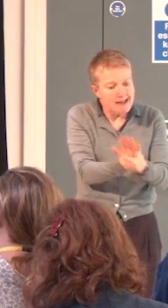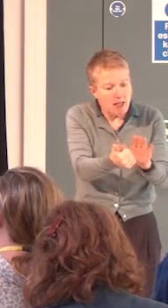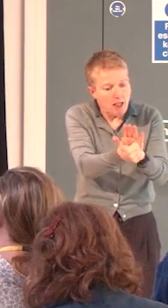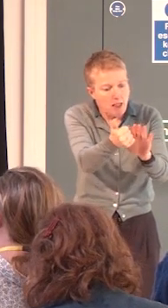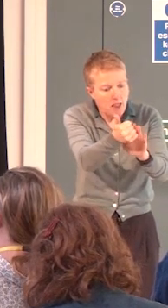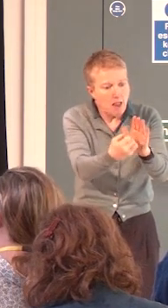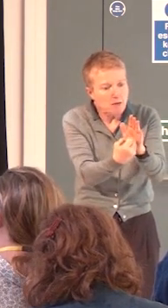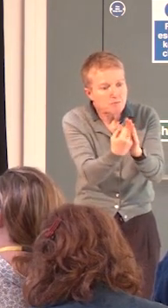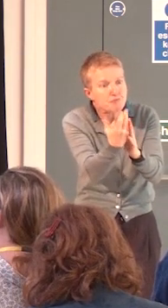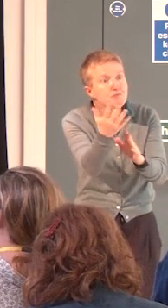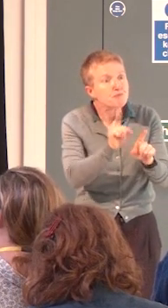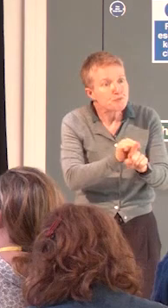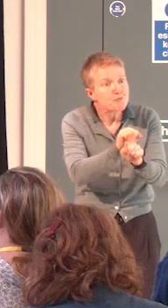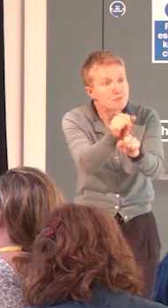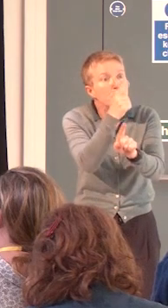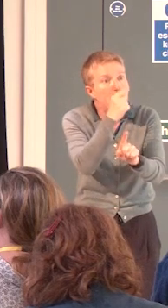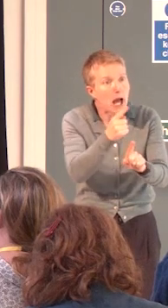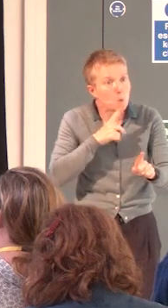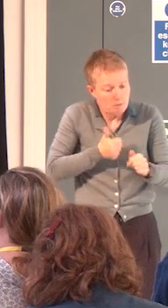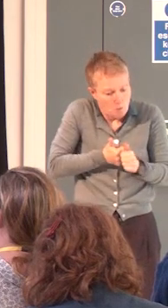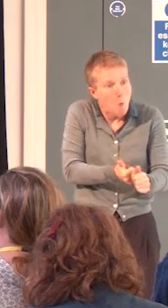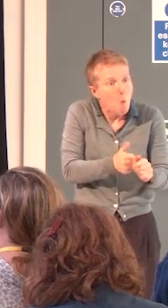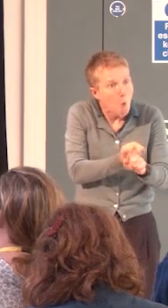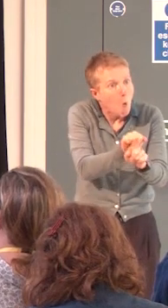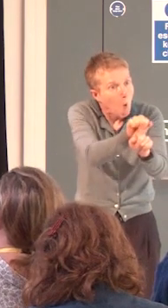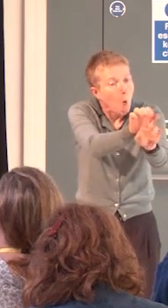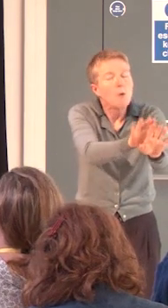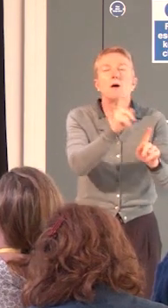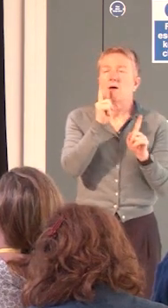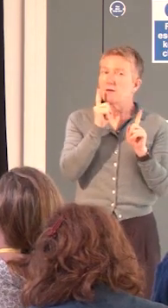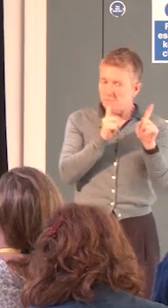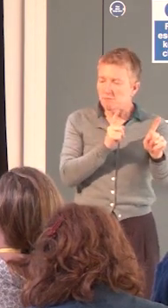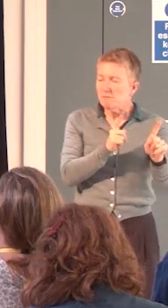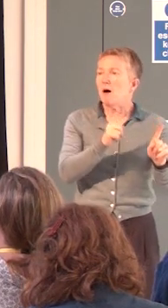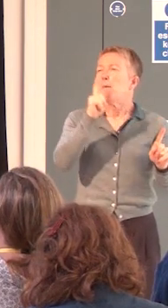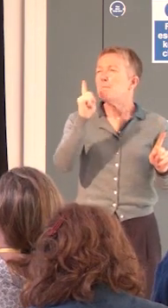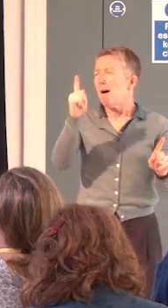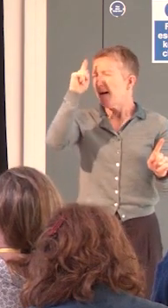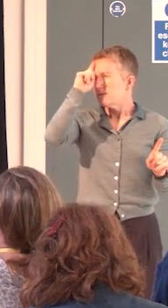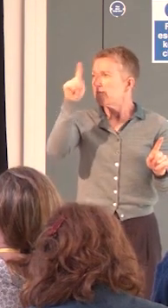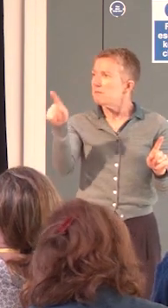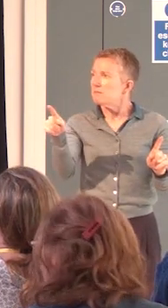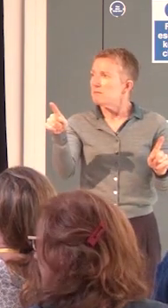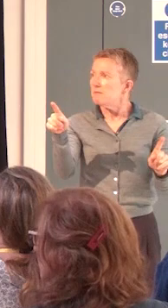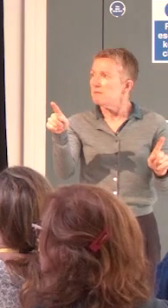scaffold that development forward. But when I was thinking about this, I was also thinking there should be space